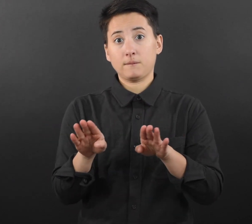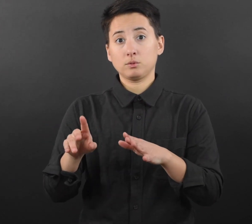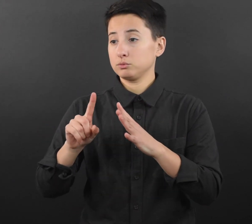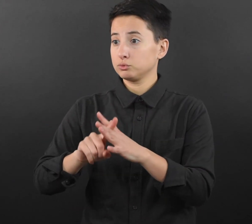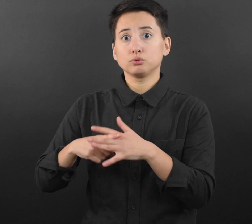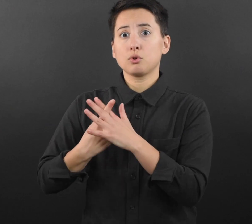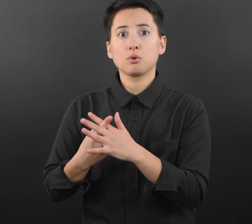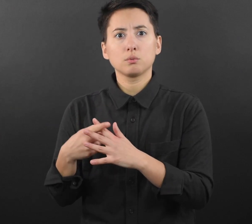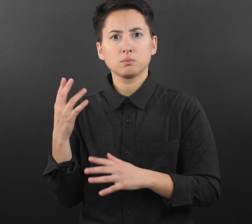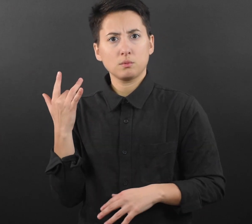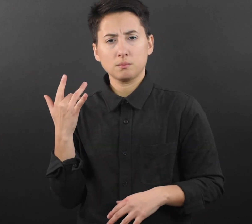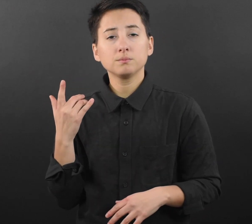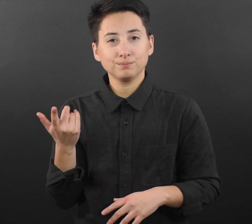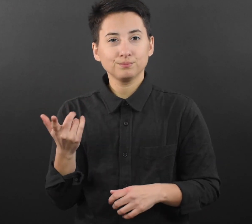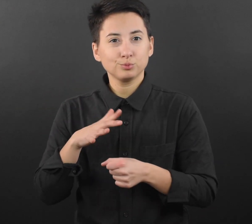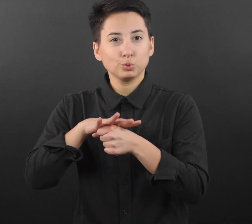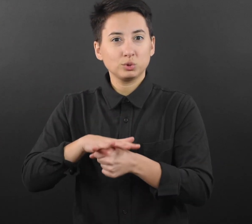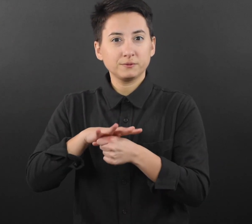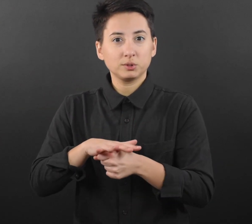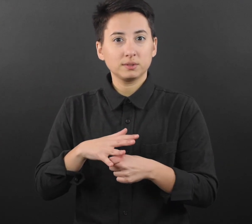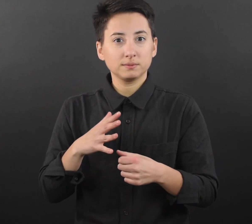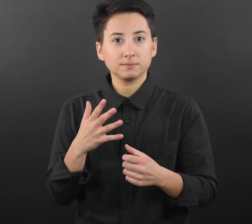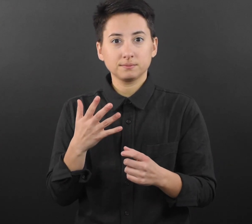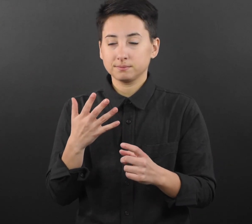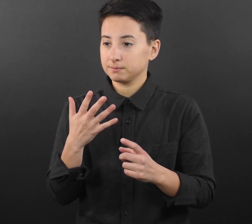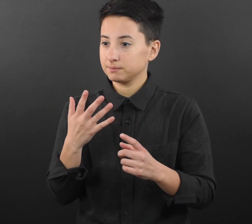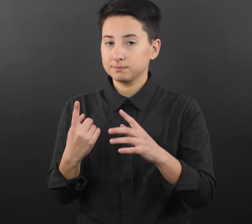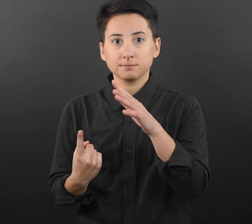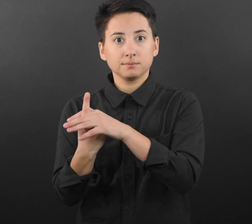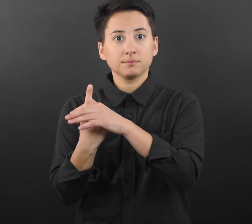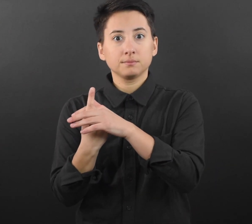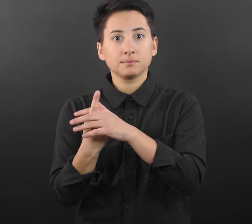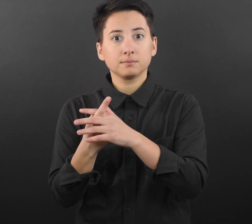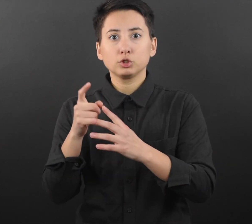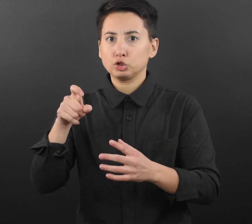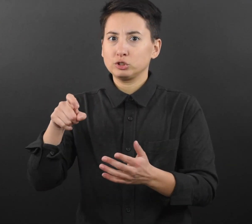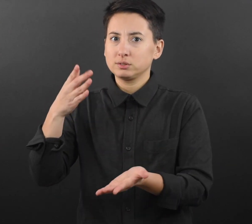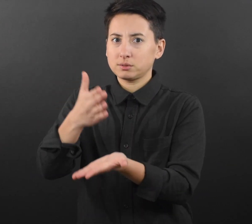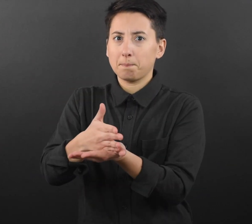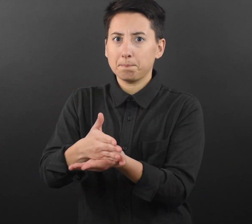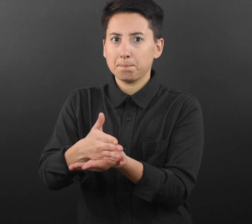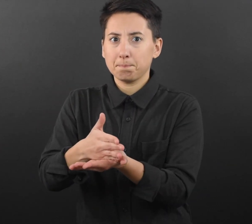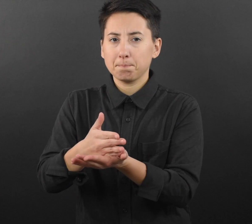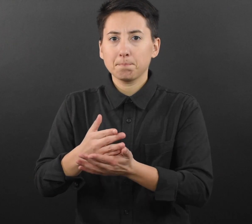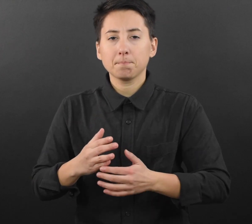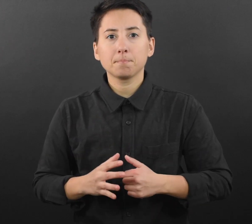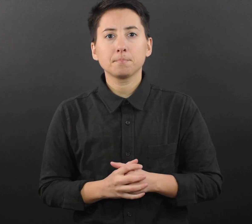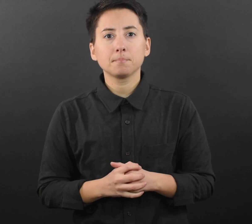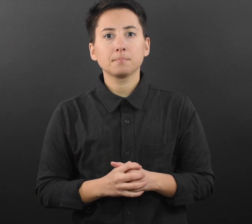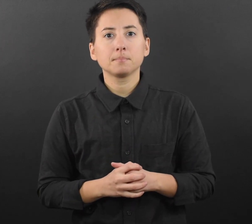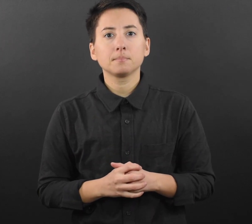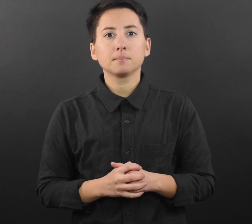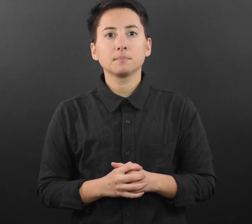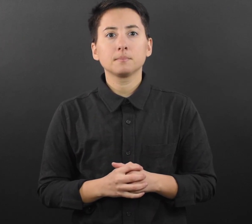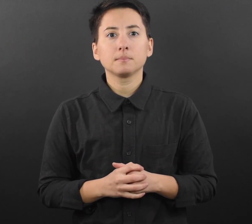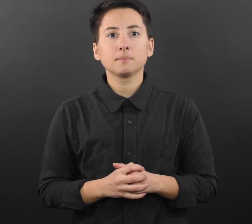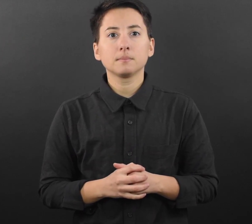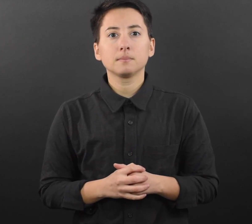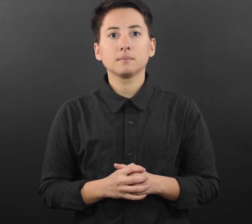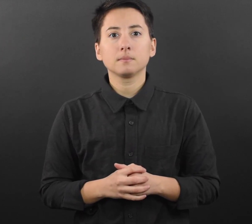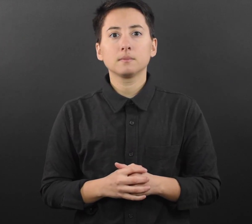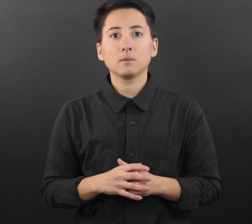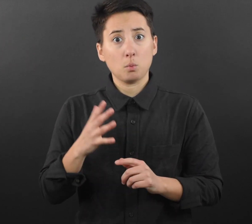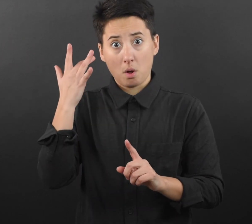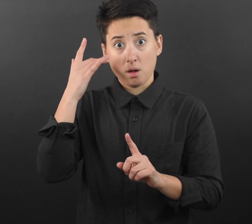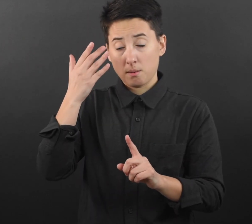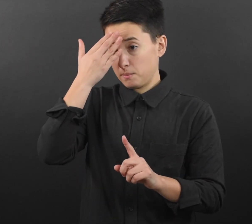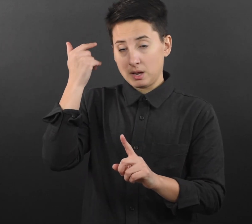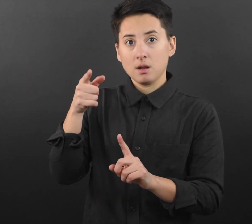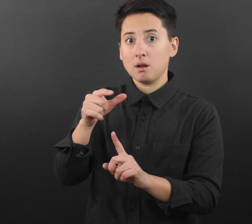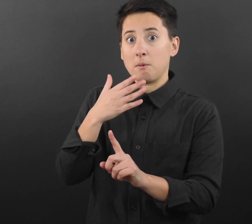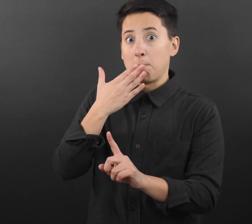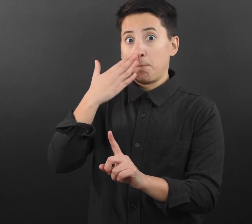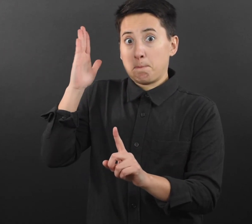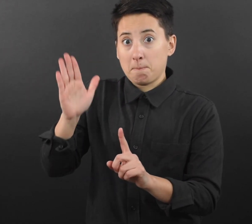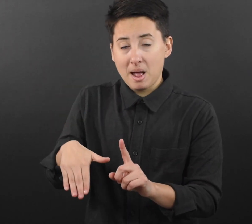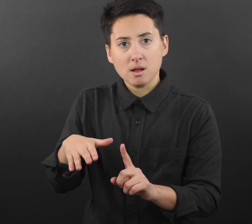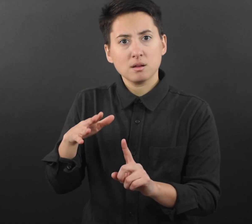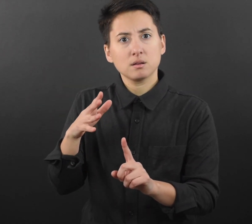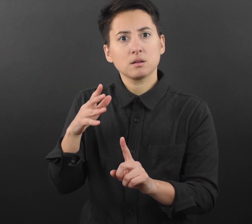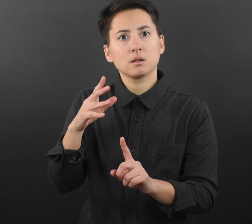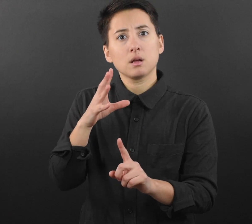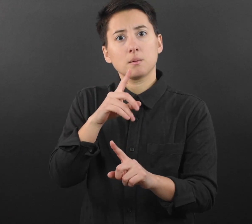stressful events must be stopped, because not only are they bad for your physical and mental health,